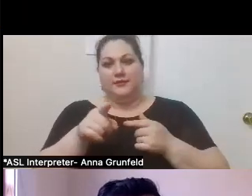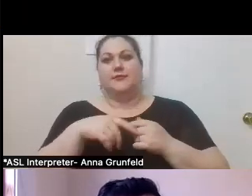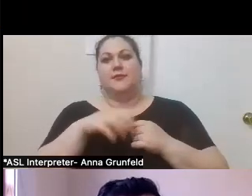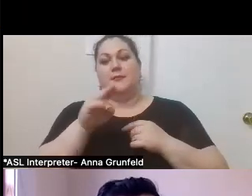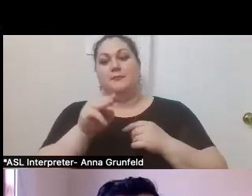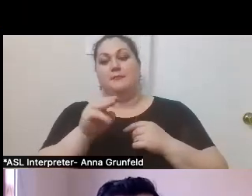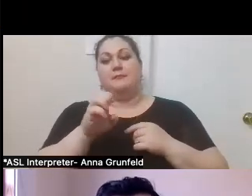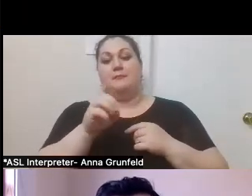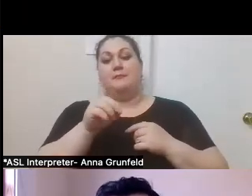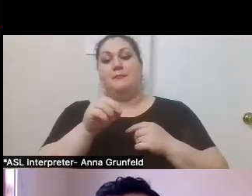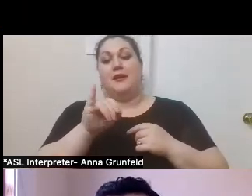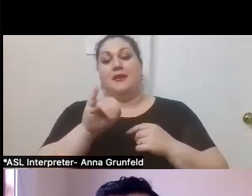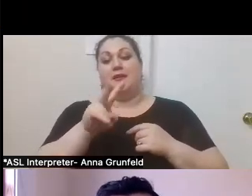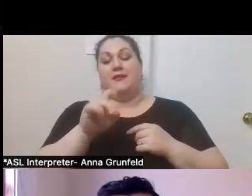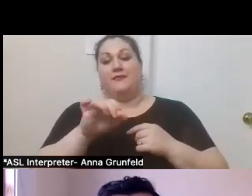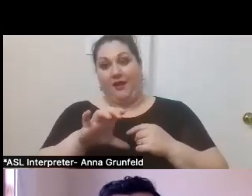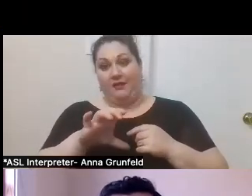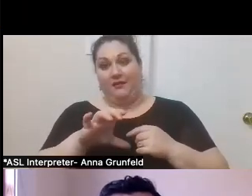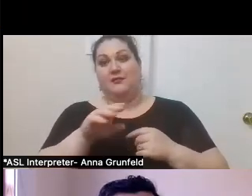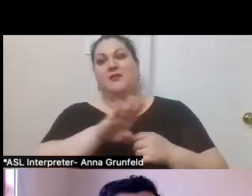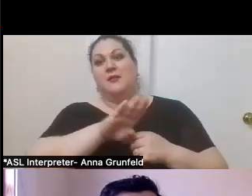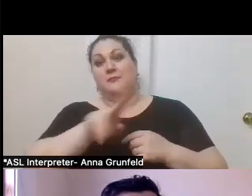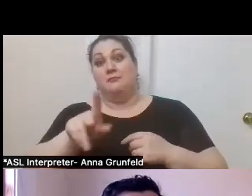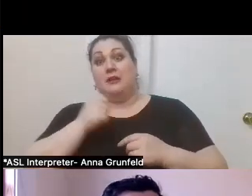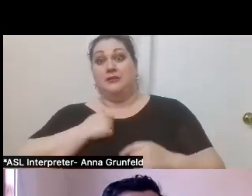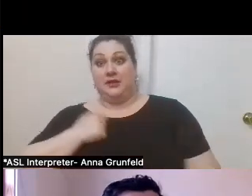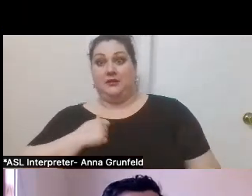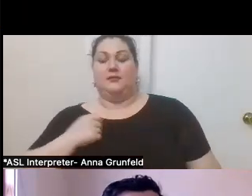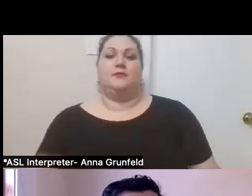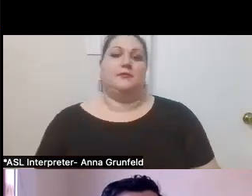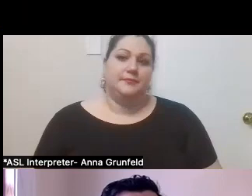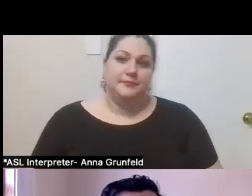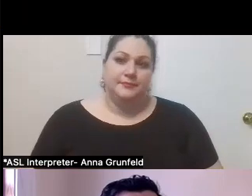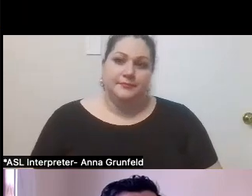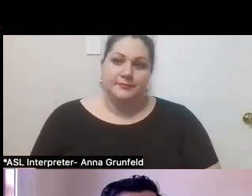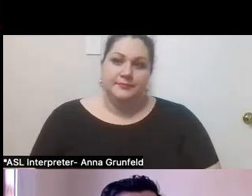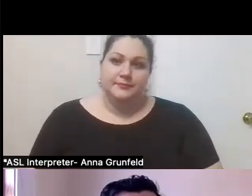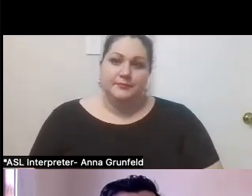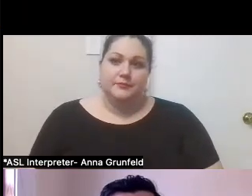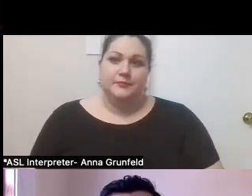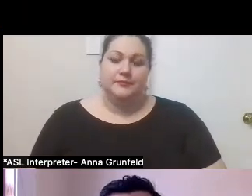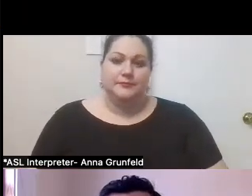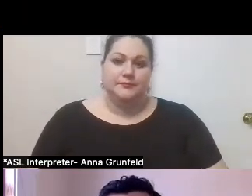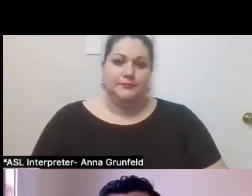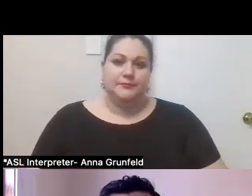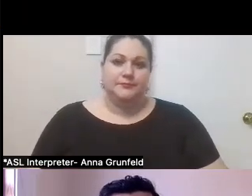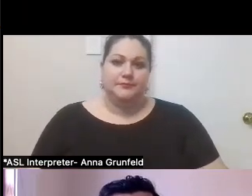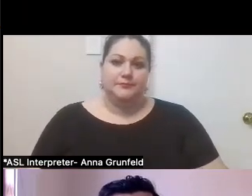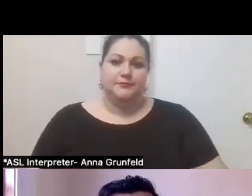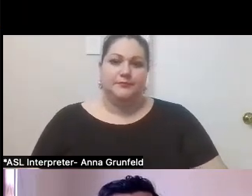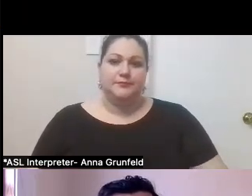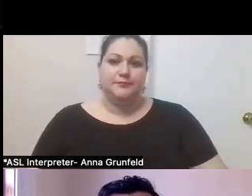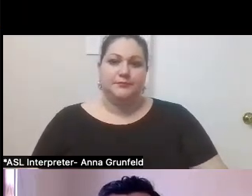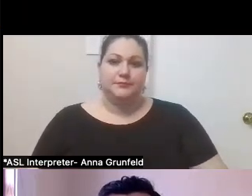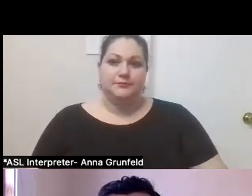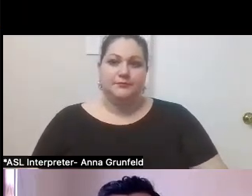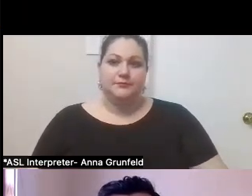I don’t have any recollection of these experiences. Next slide.